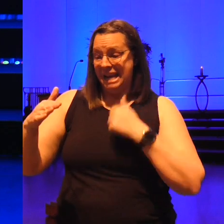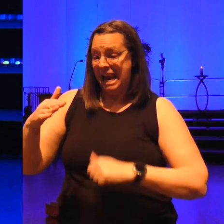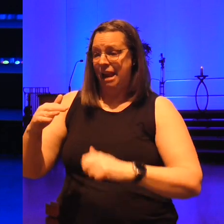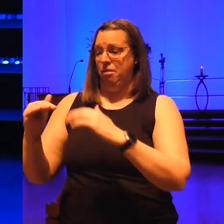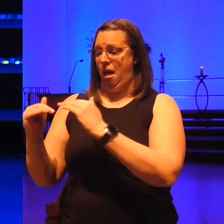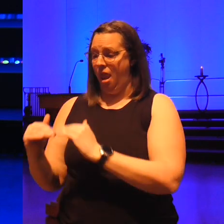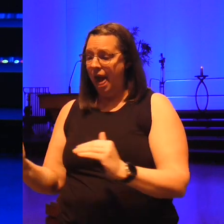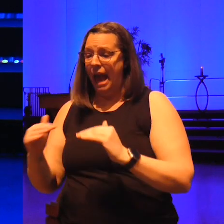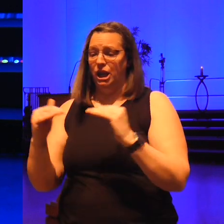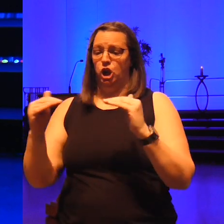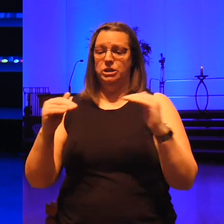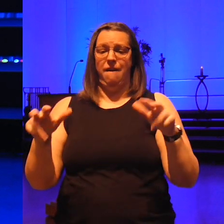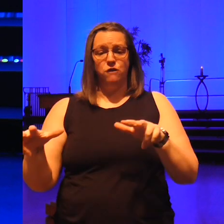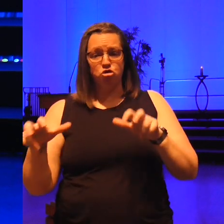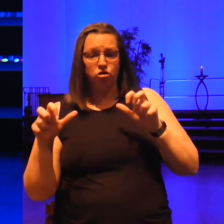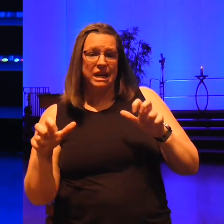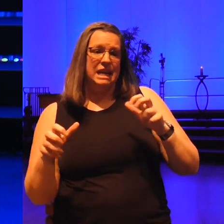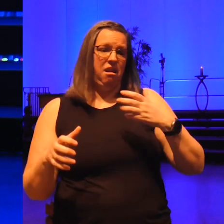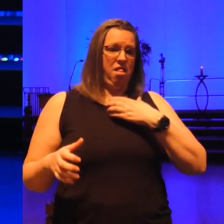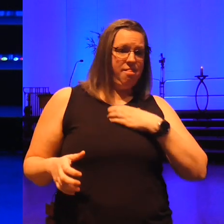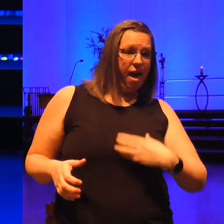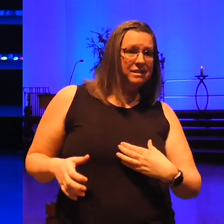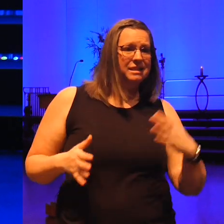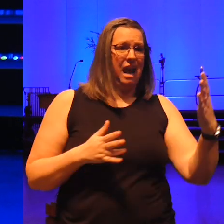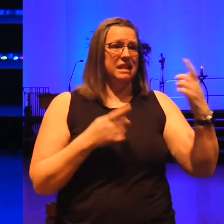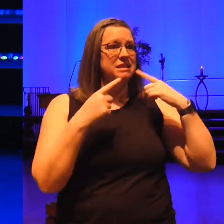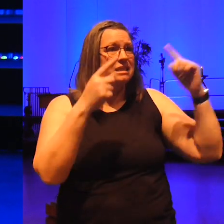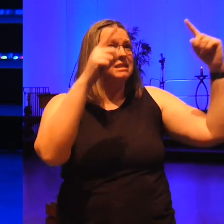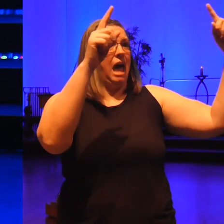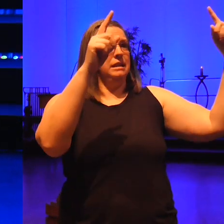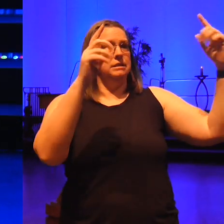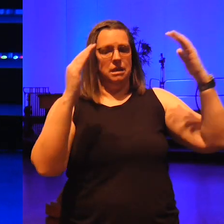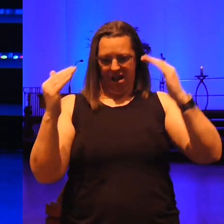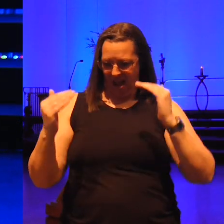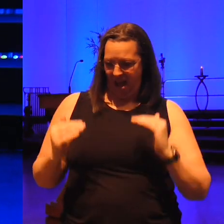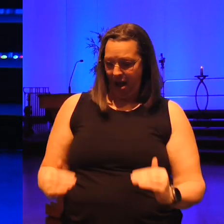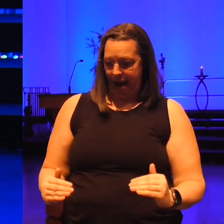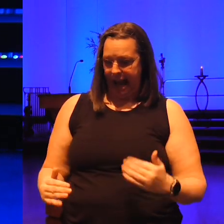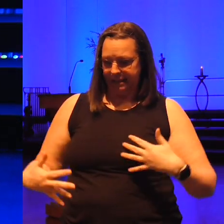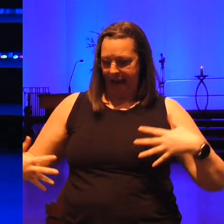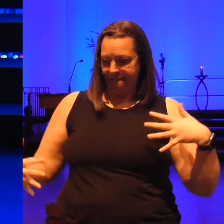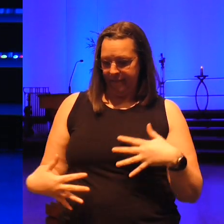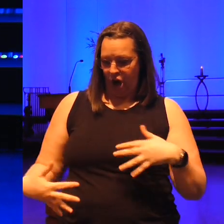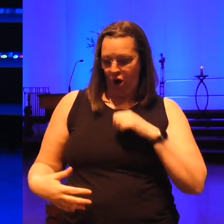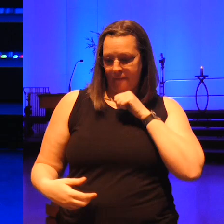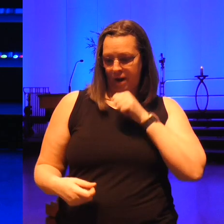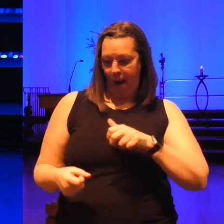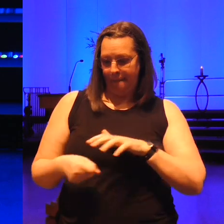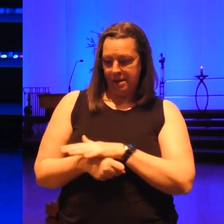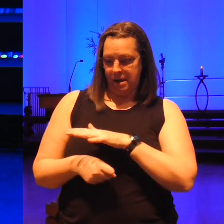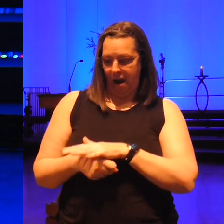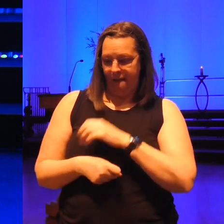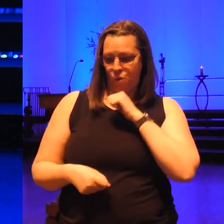success rests a greater fear of never being enough or not being lovable and he goes on